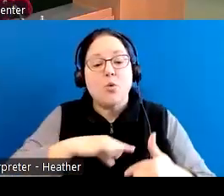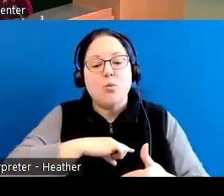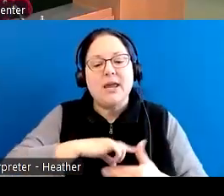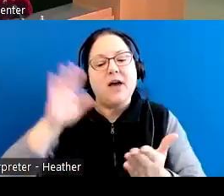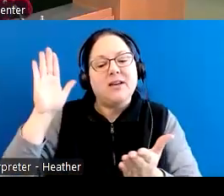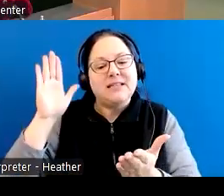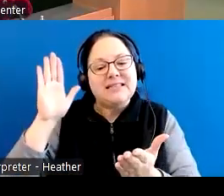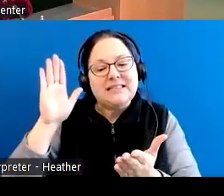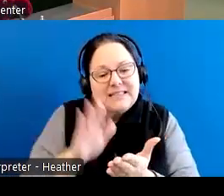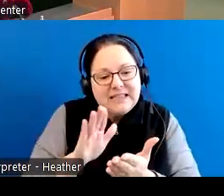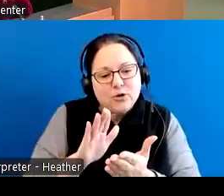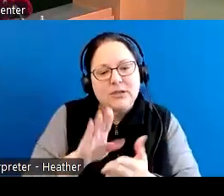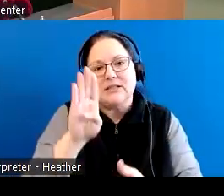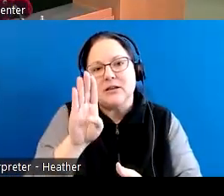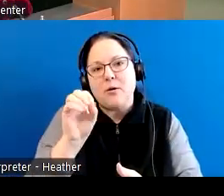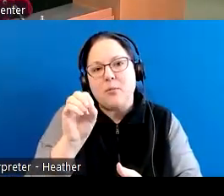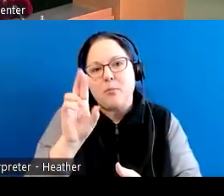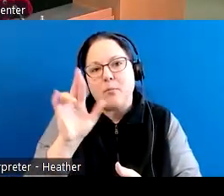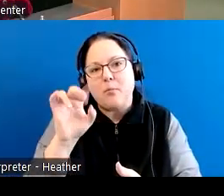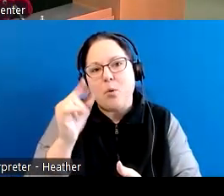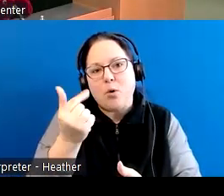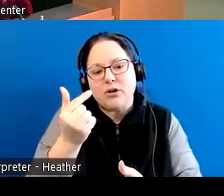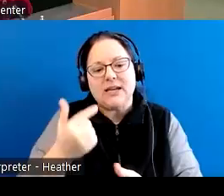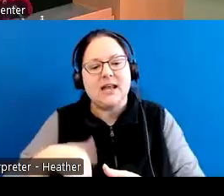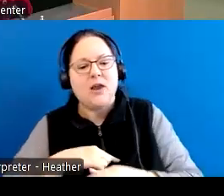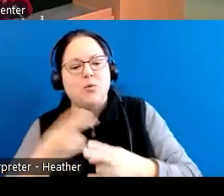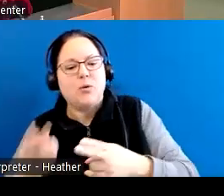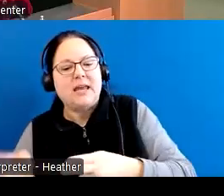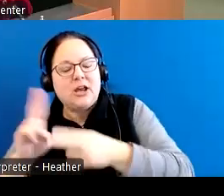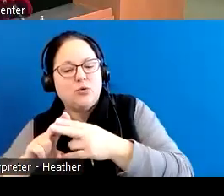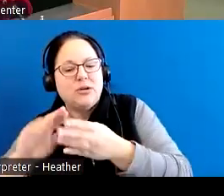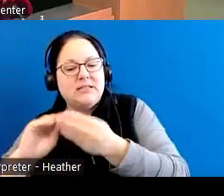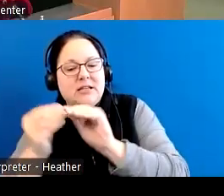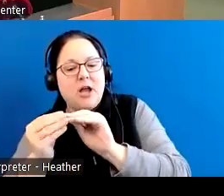the total number of admissions we did from just over 600 in a year to 700 the first full year